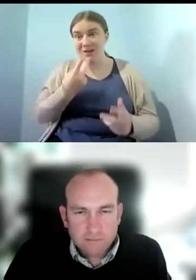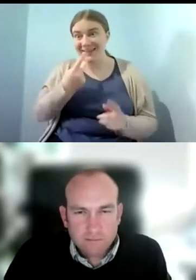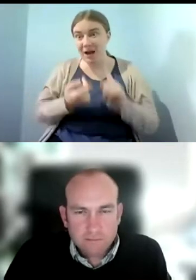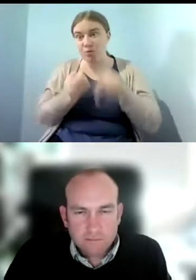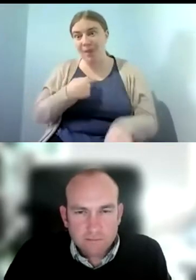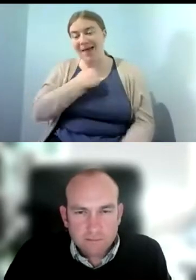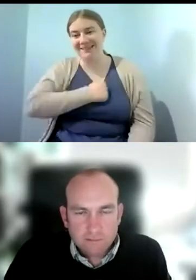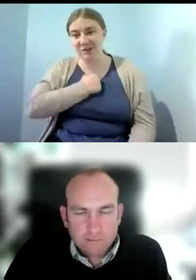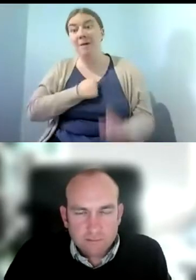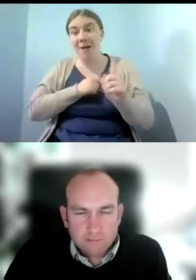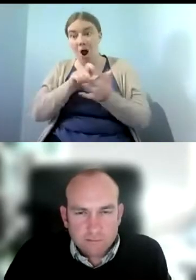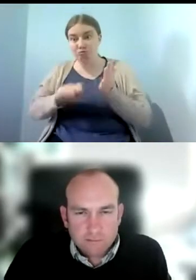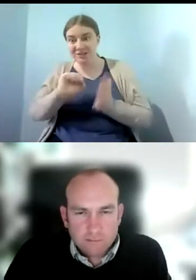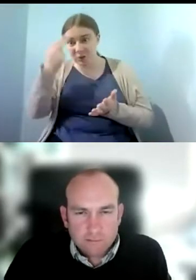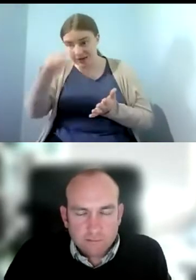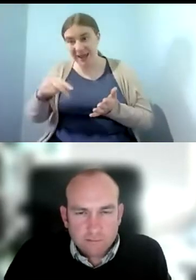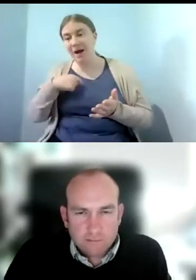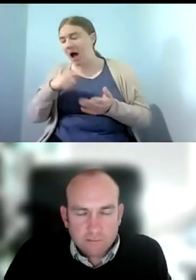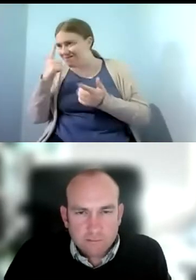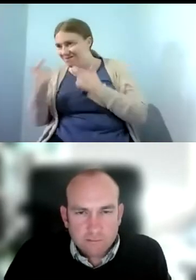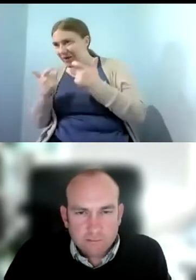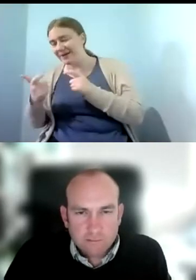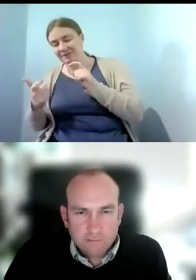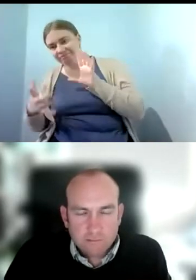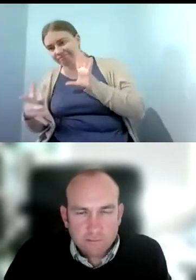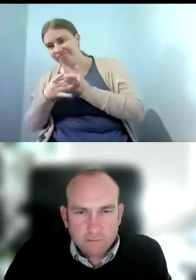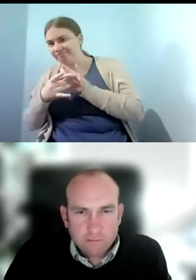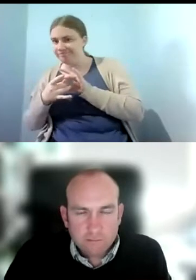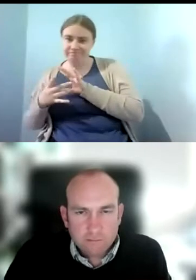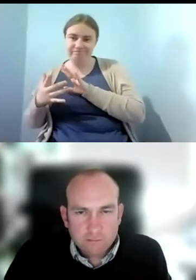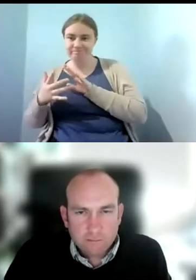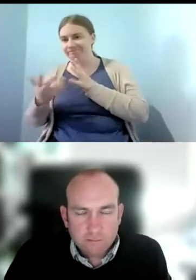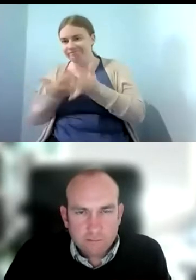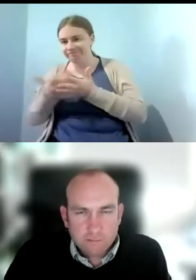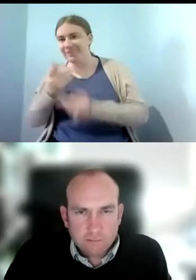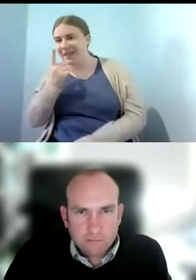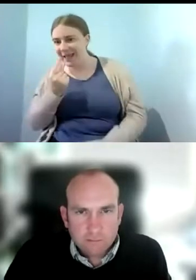written your name down so perhaps i will find you on twitter and we can follow up there um if you